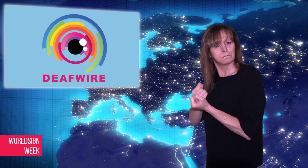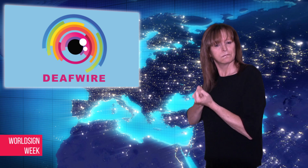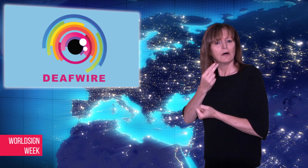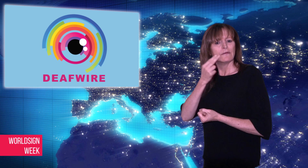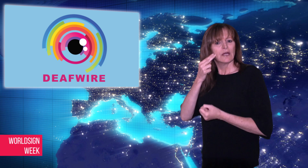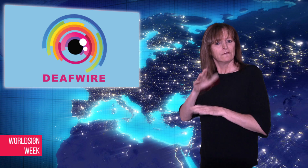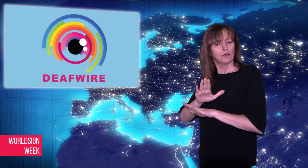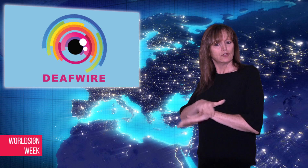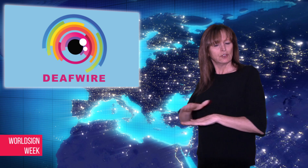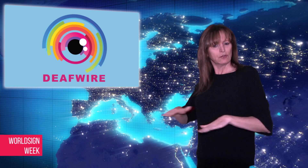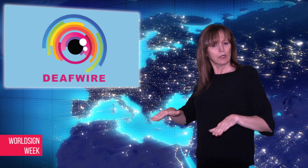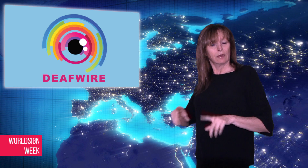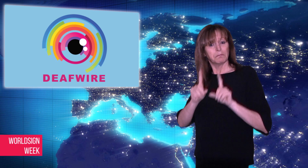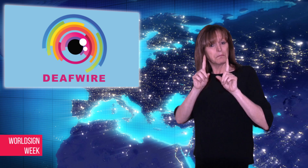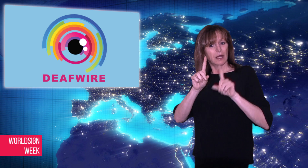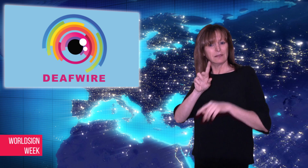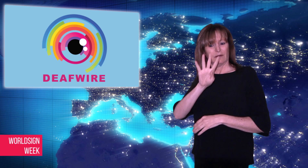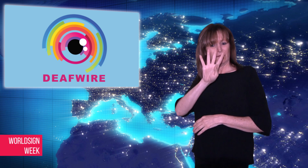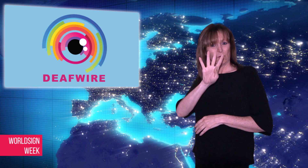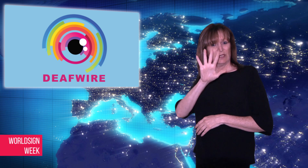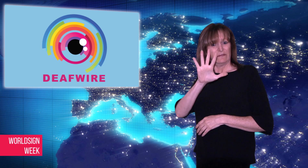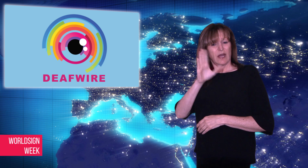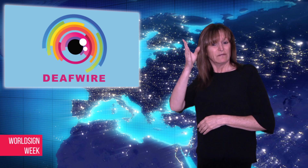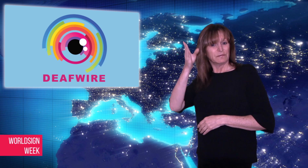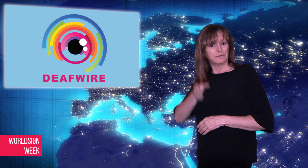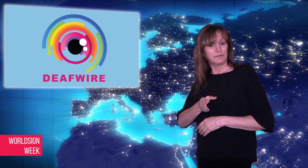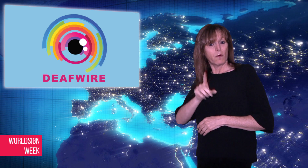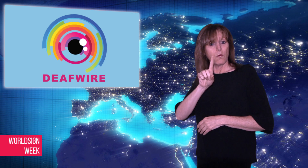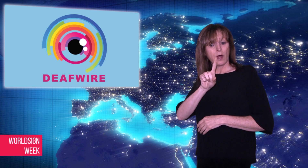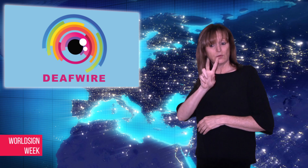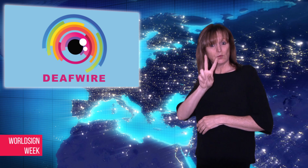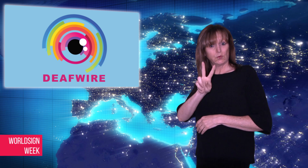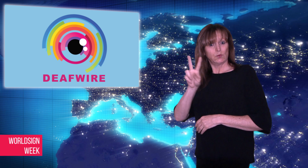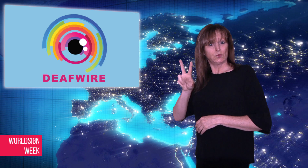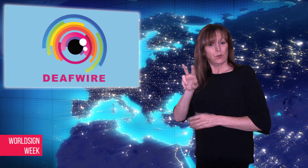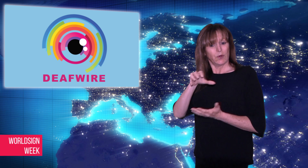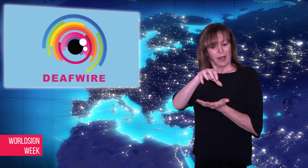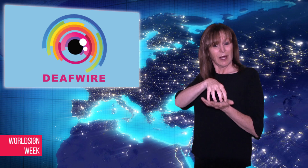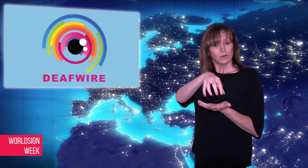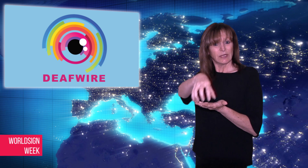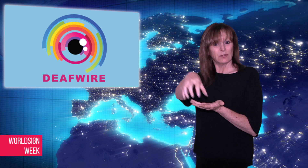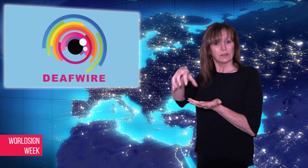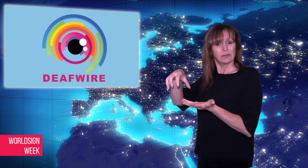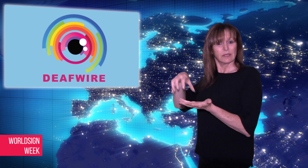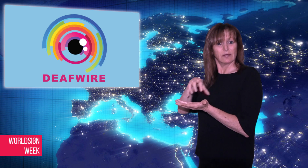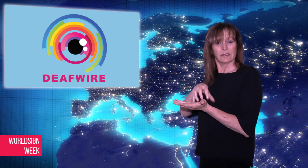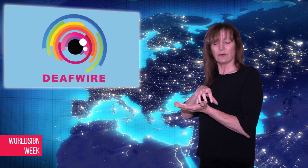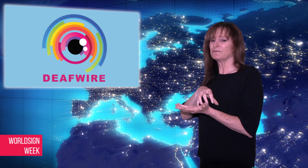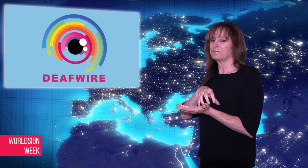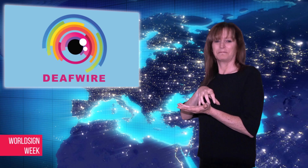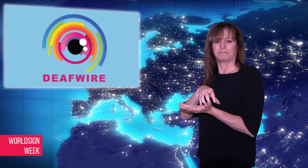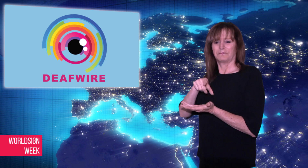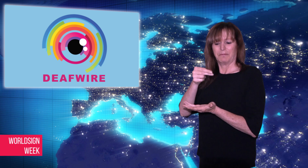of 10% totaling about £4 million, One in ten teachers of the deaf have